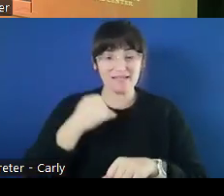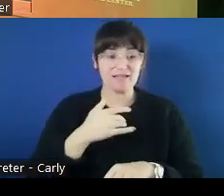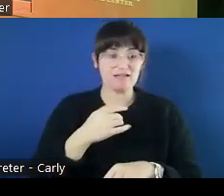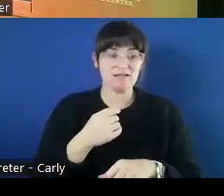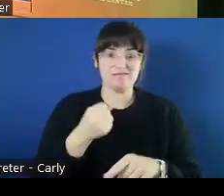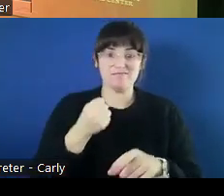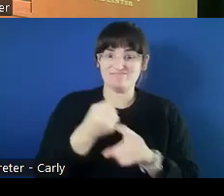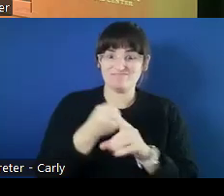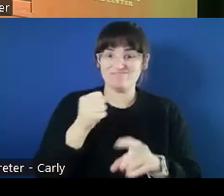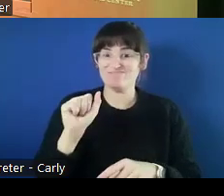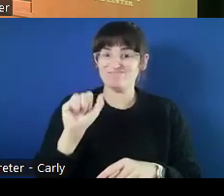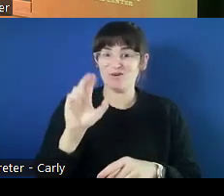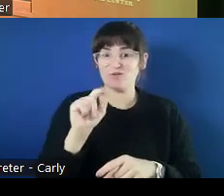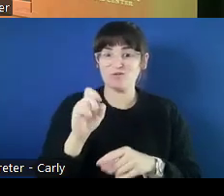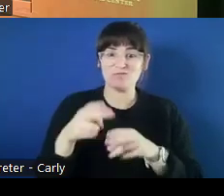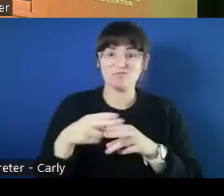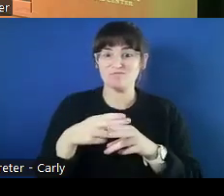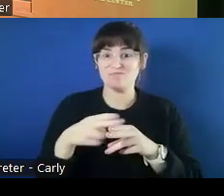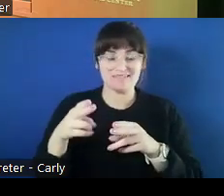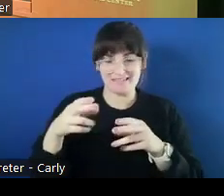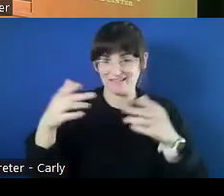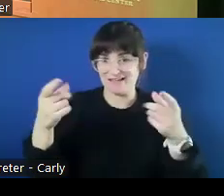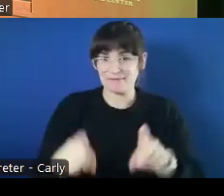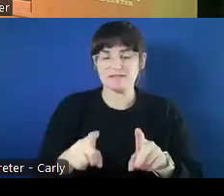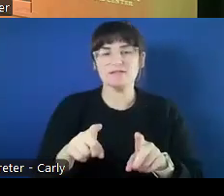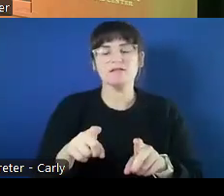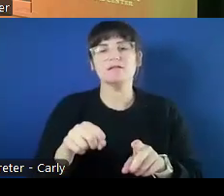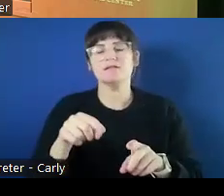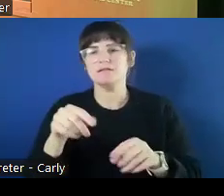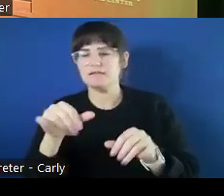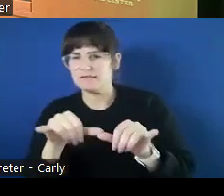measure it in patients with heart failure the relationships don't appear to be clearly there